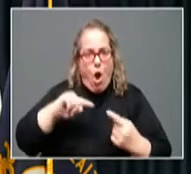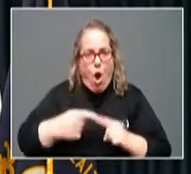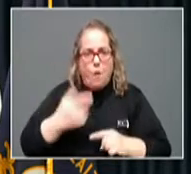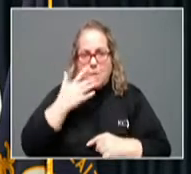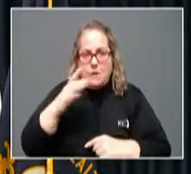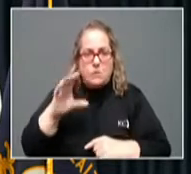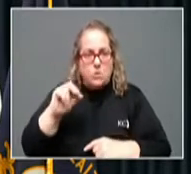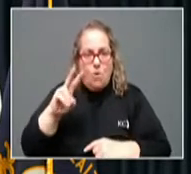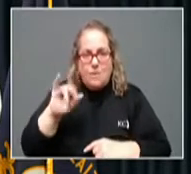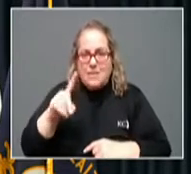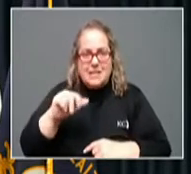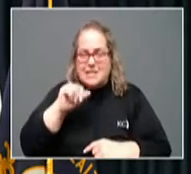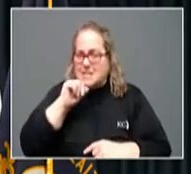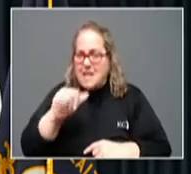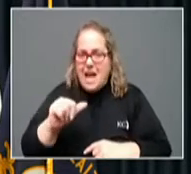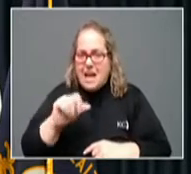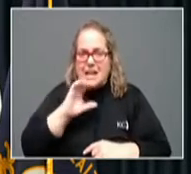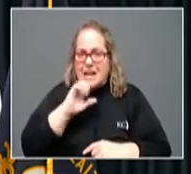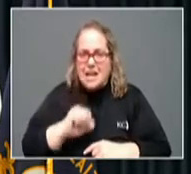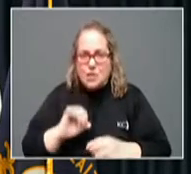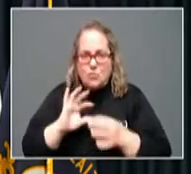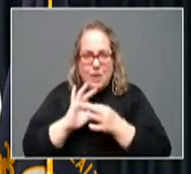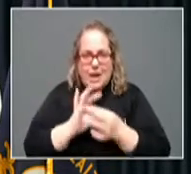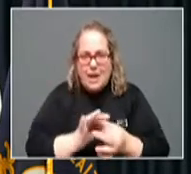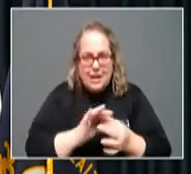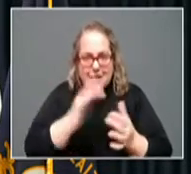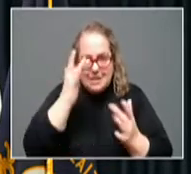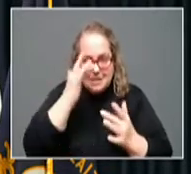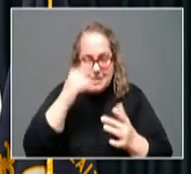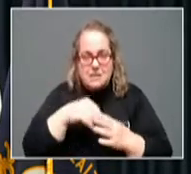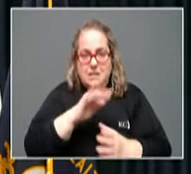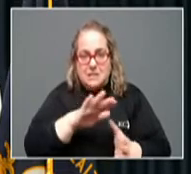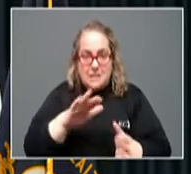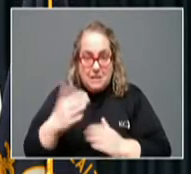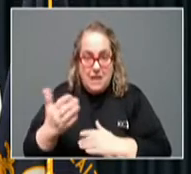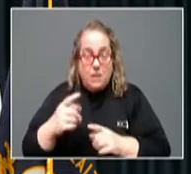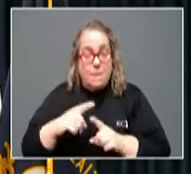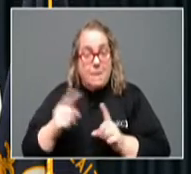related disease as far as its mortality. But everyone faces risk and all of us